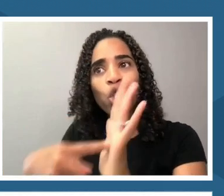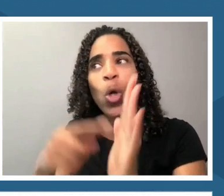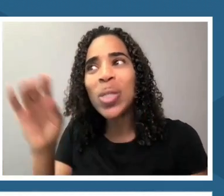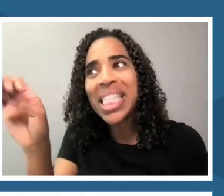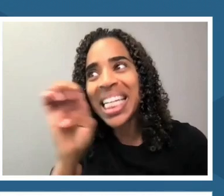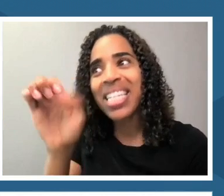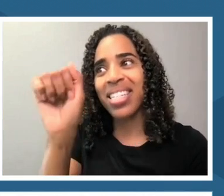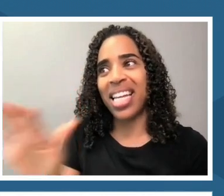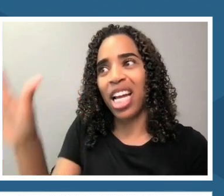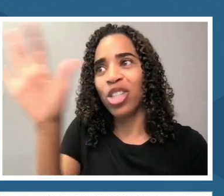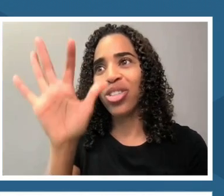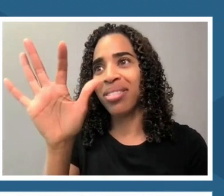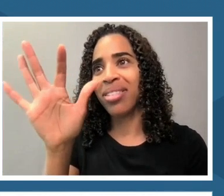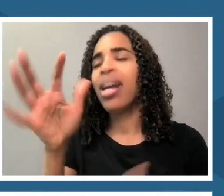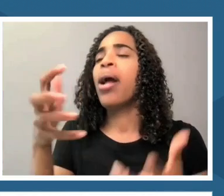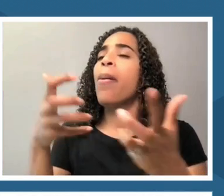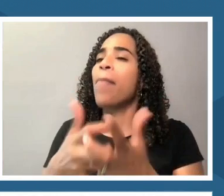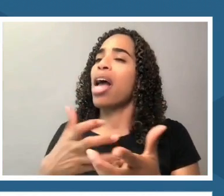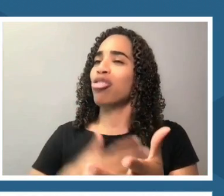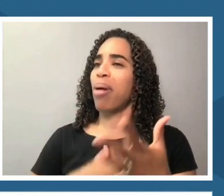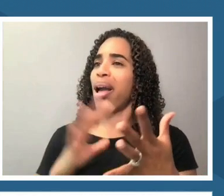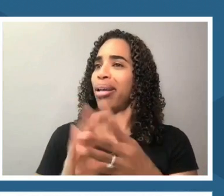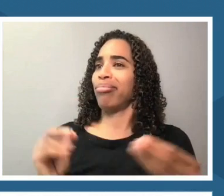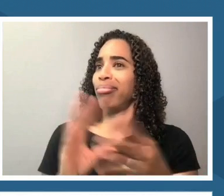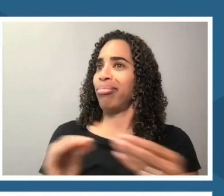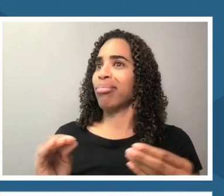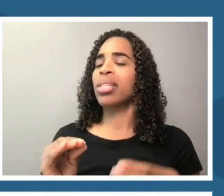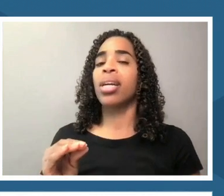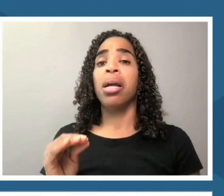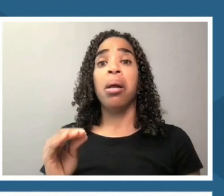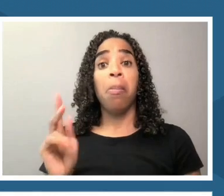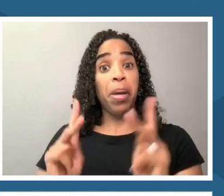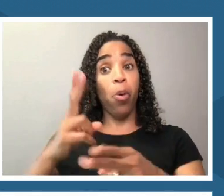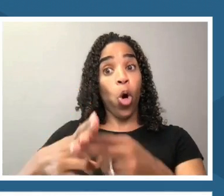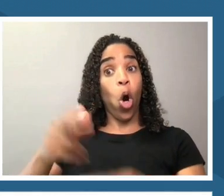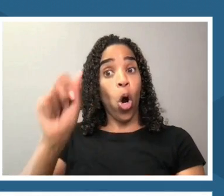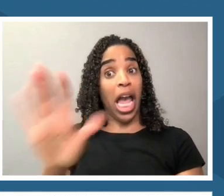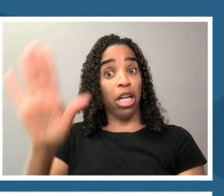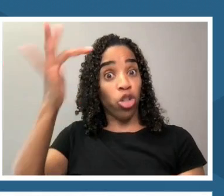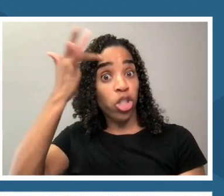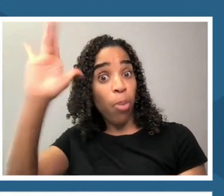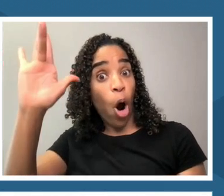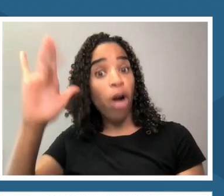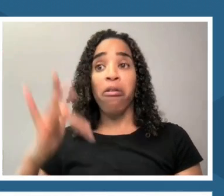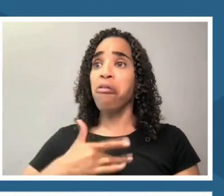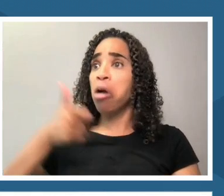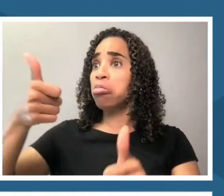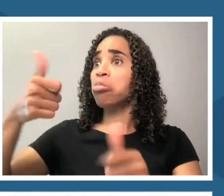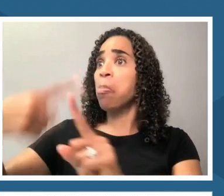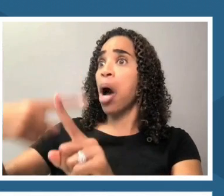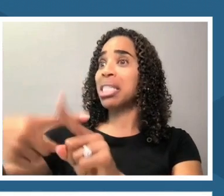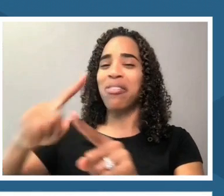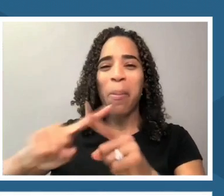think it's a great example of how those seemingly positive stereotypes can also